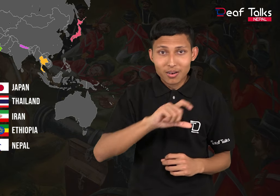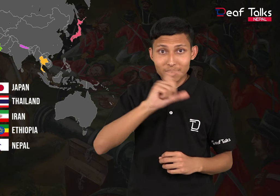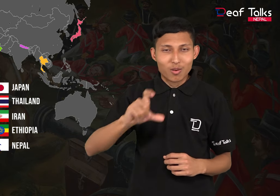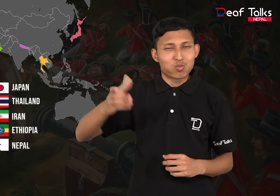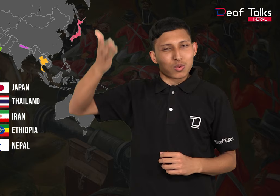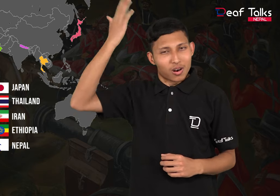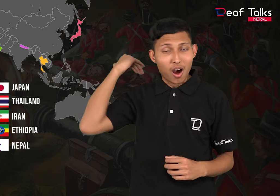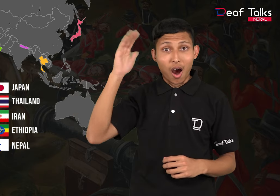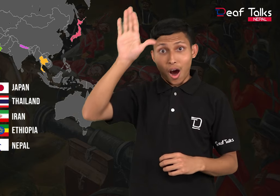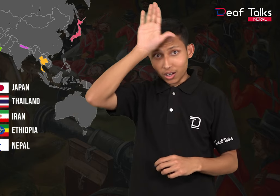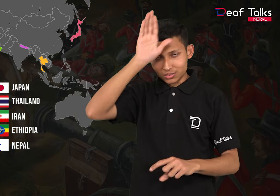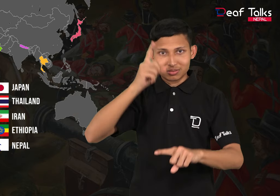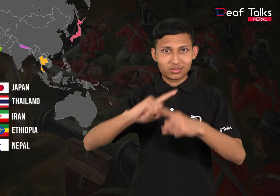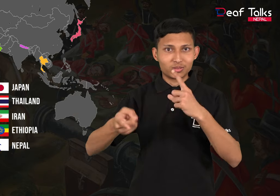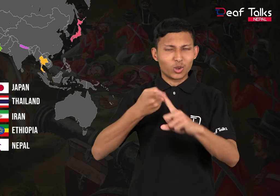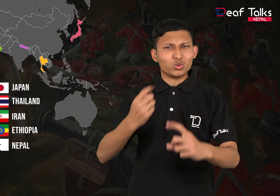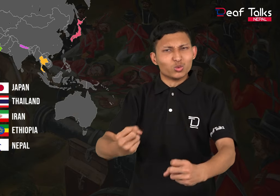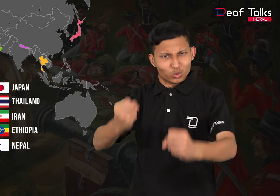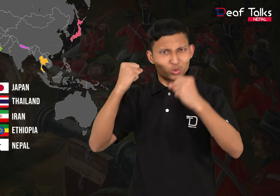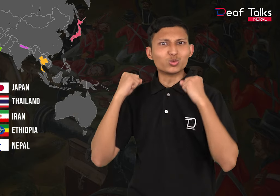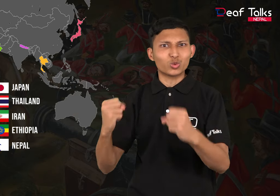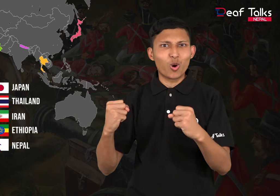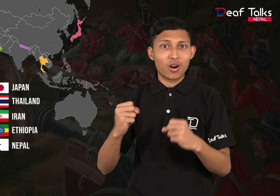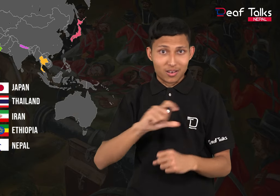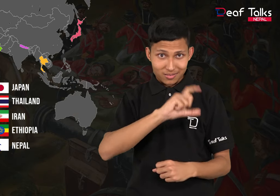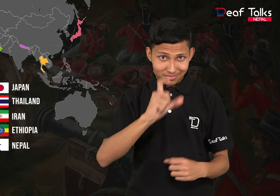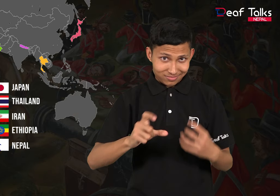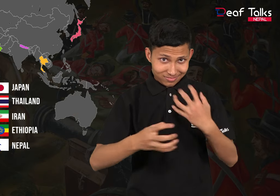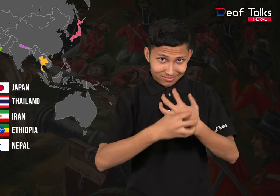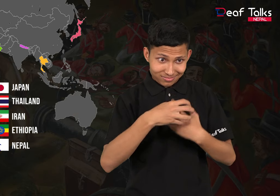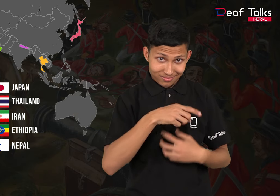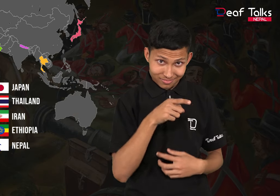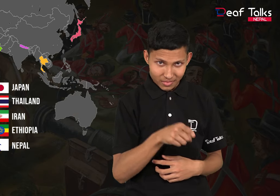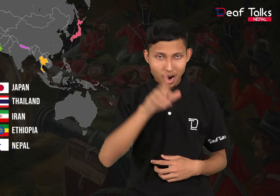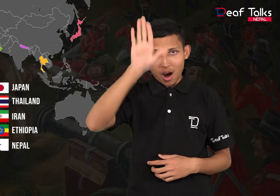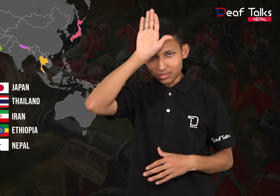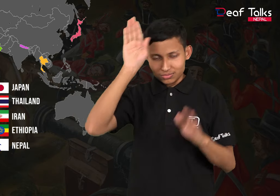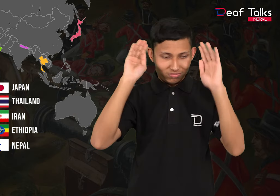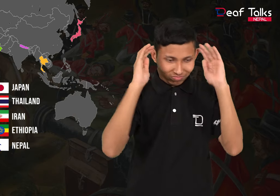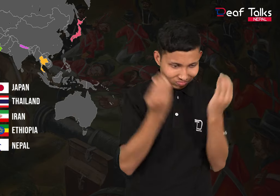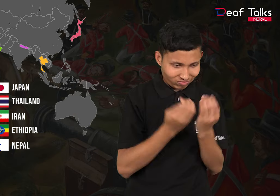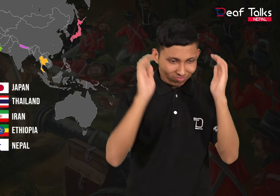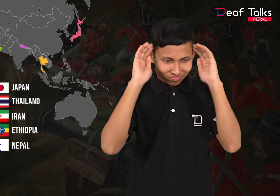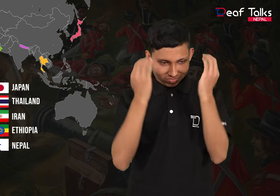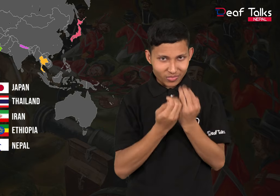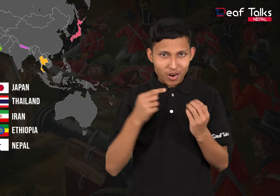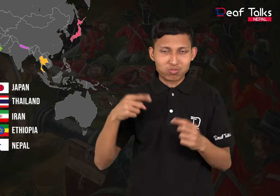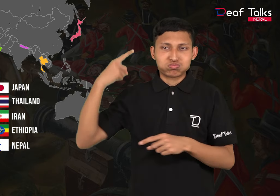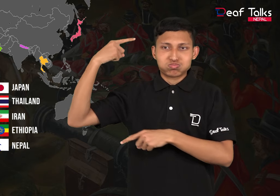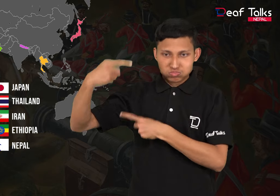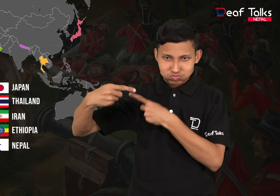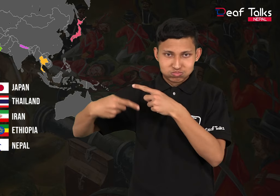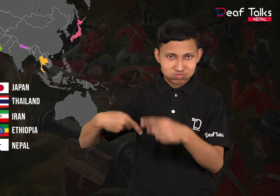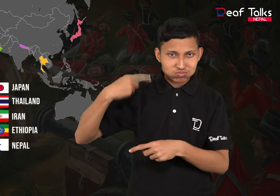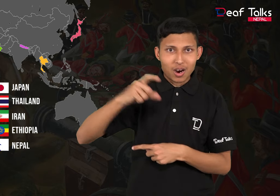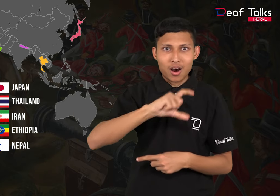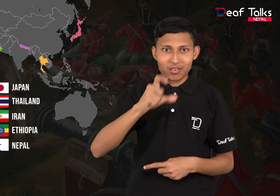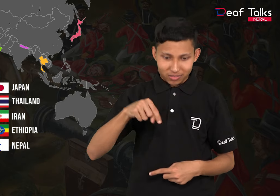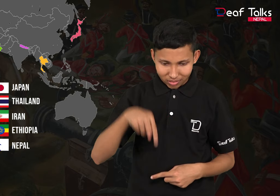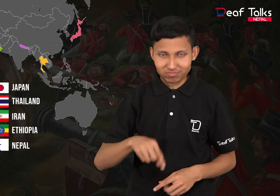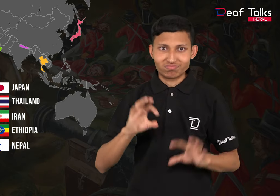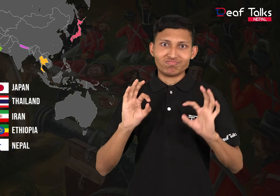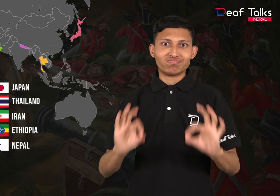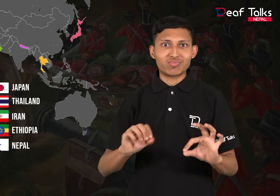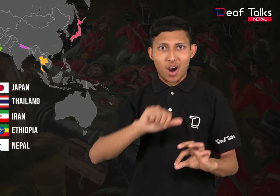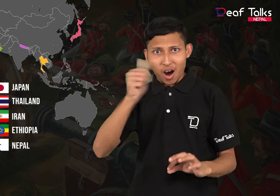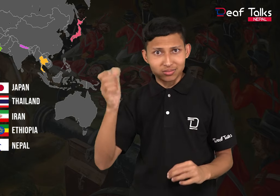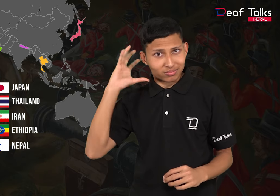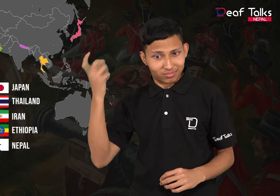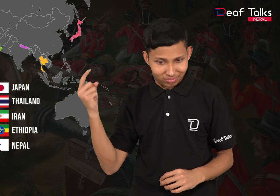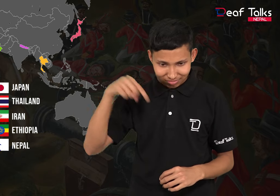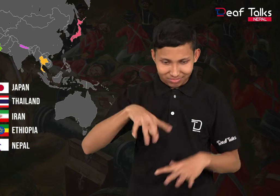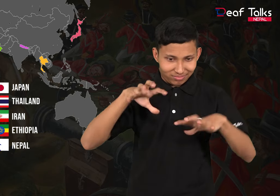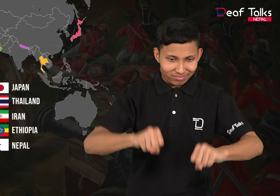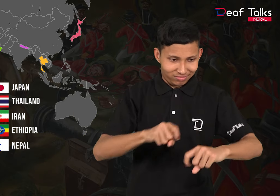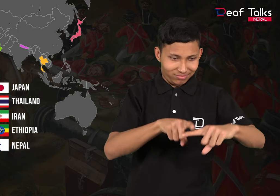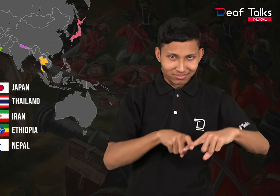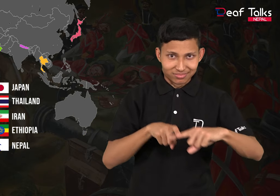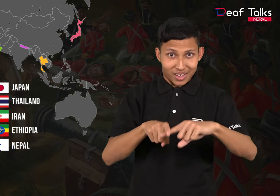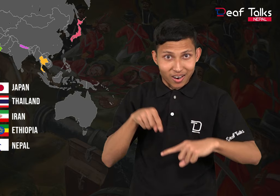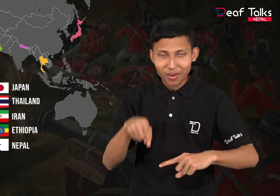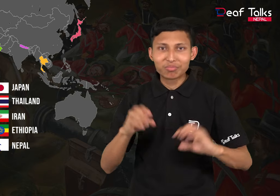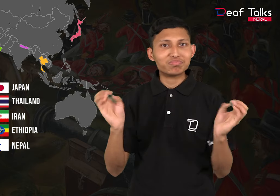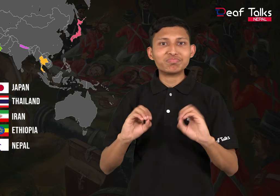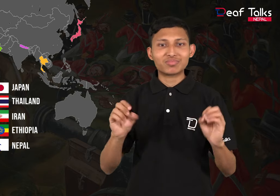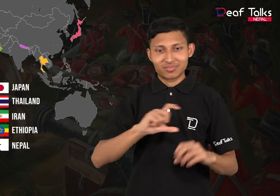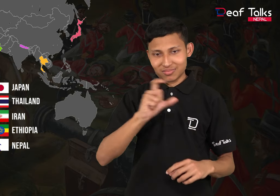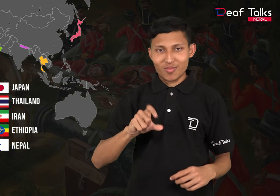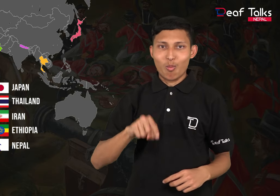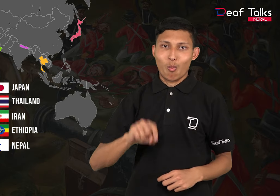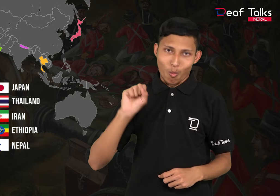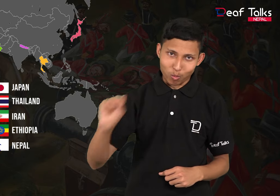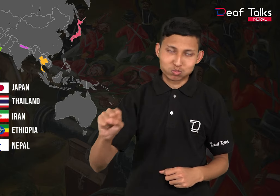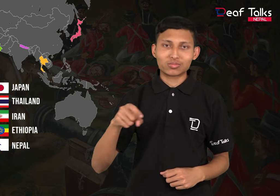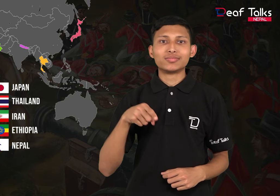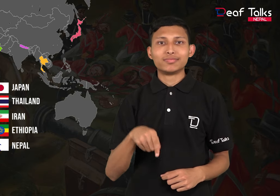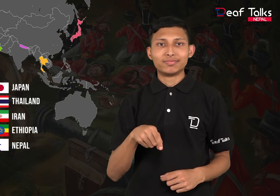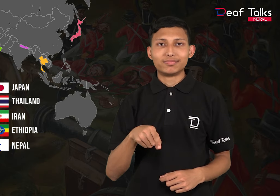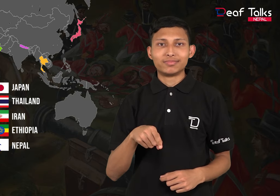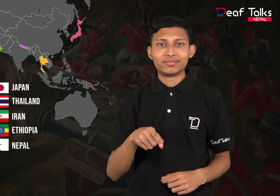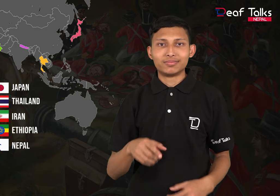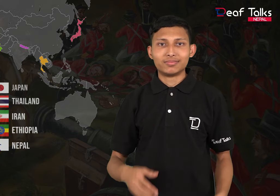No foreign people captured Nepal because our old kings were strong to defend countries.